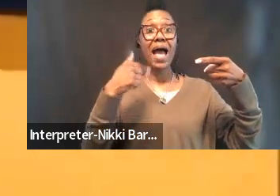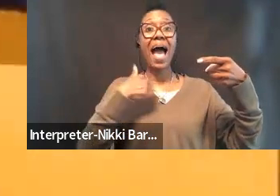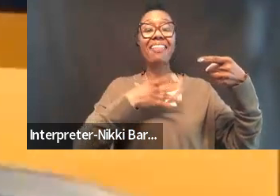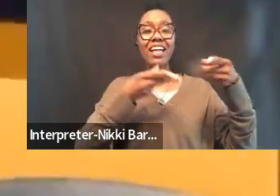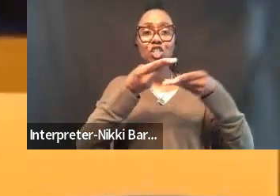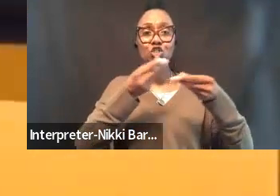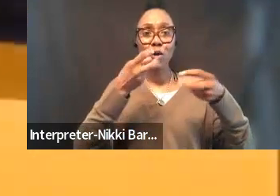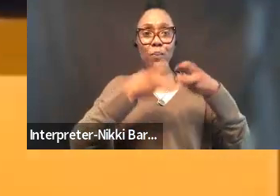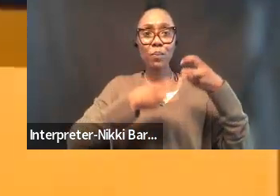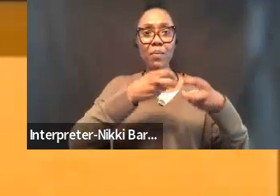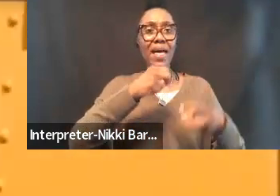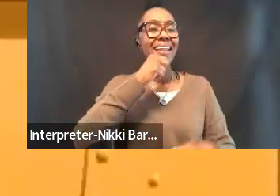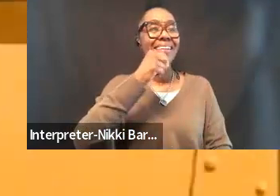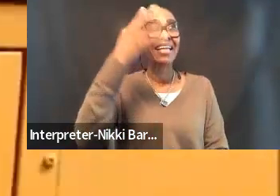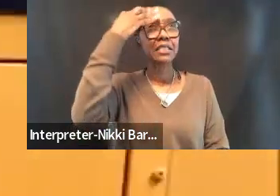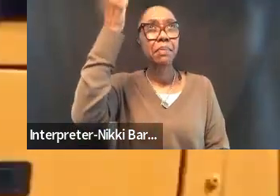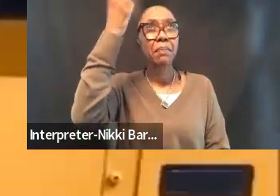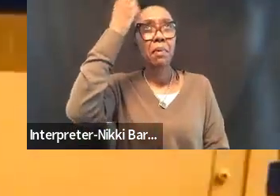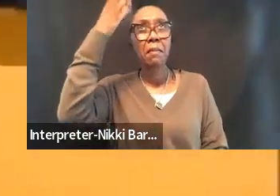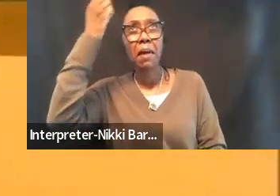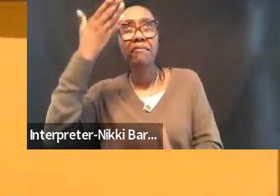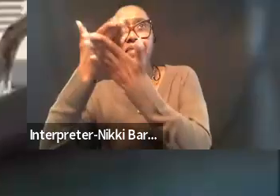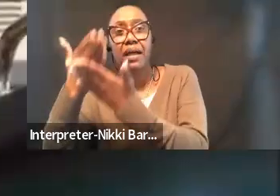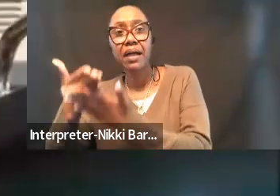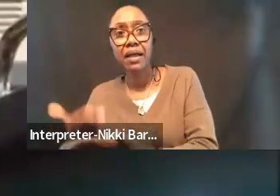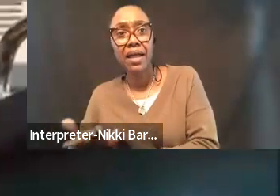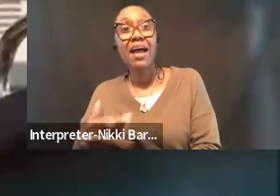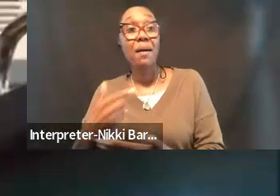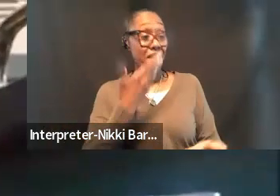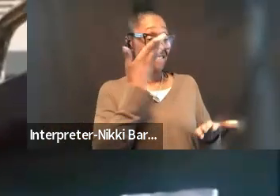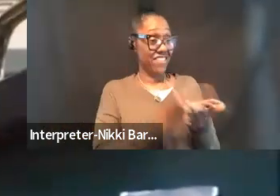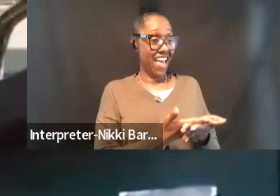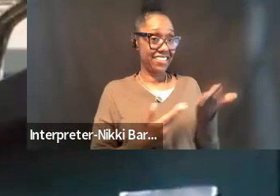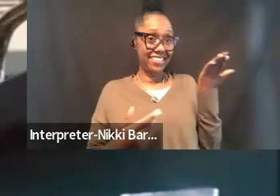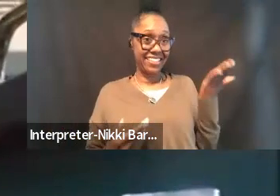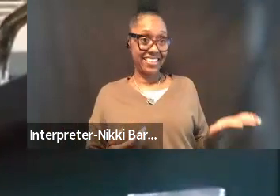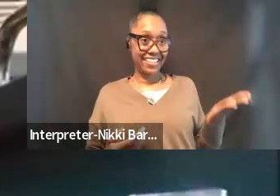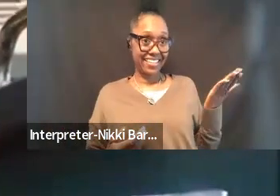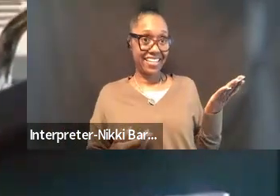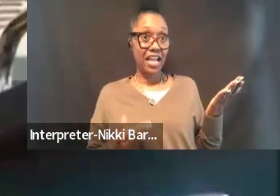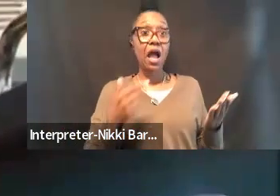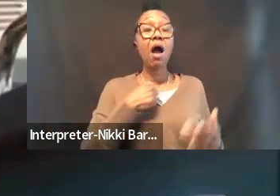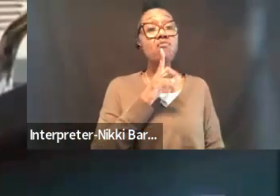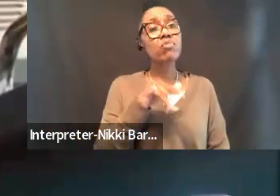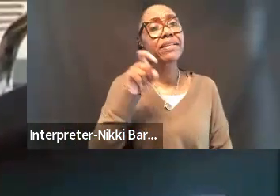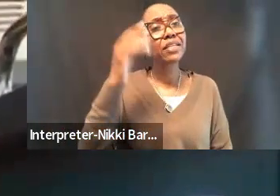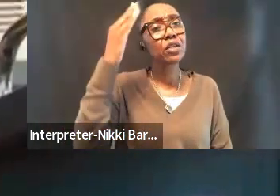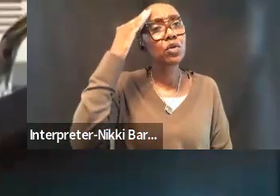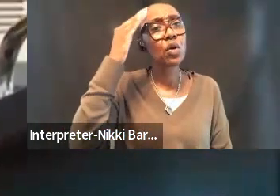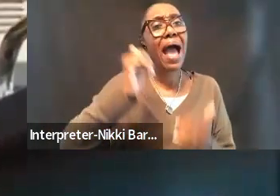Not just Nice facts. I have all my right here. All I need to know is how to find the fact.